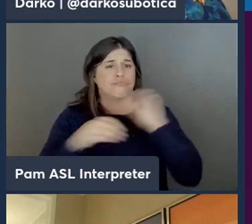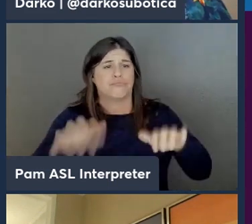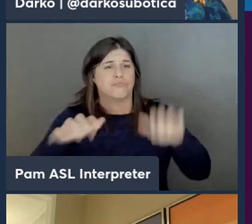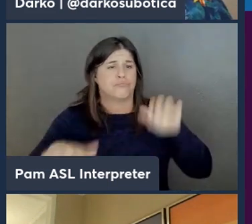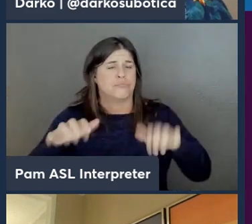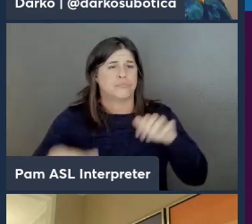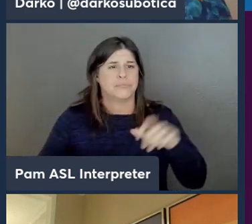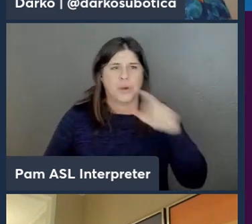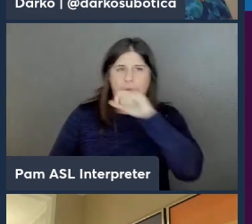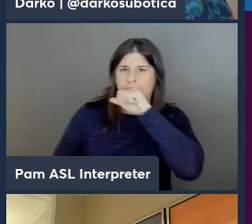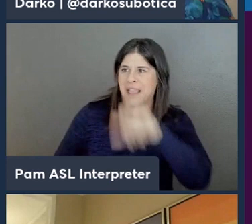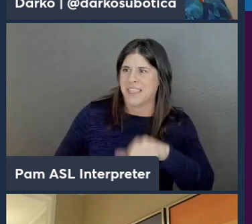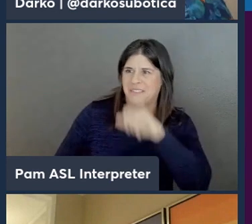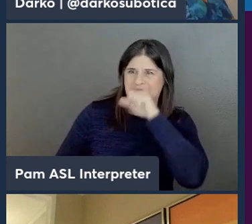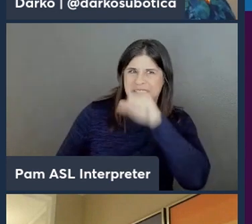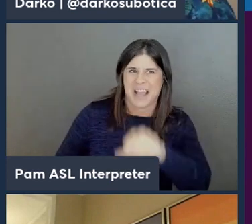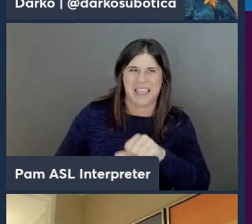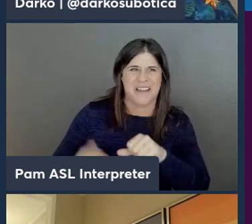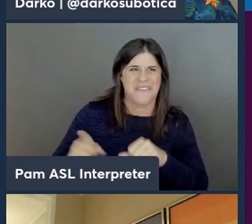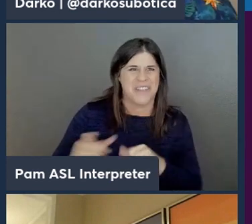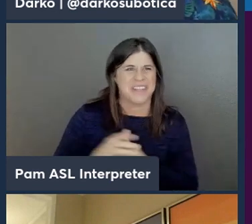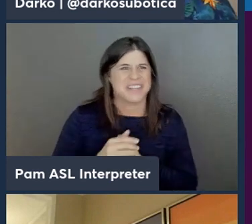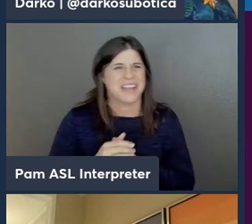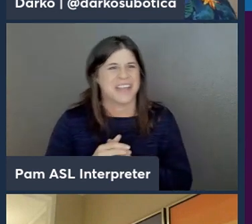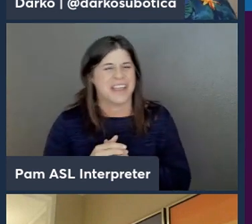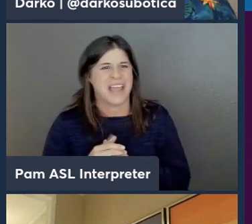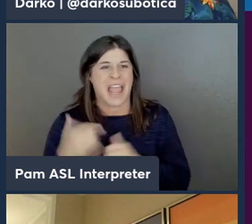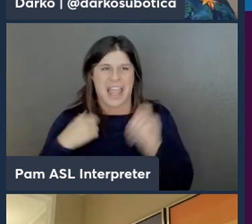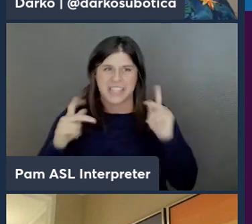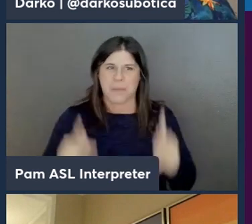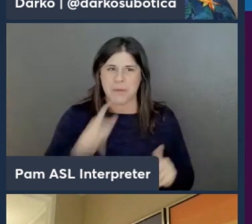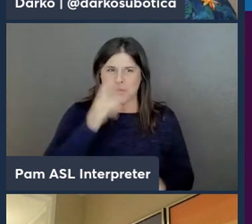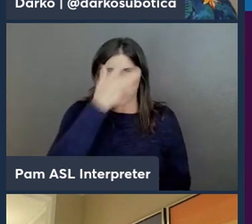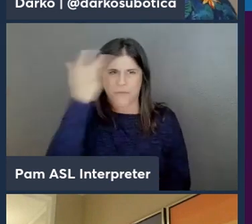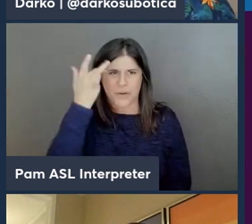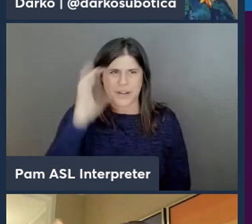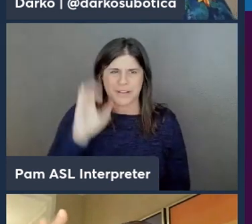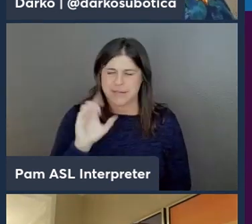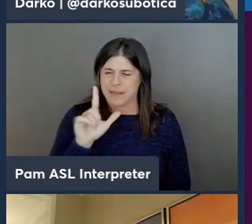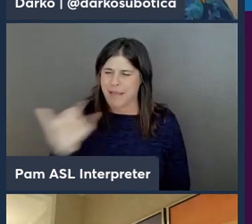I love this, as a person who forgets CLI commands, I love this.